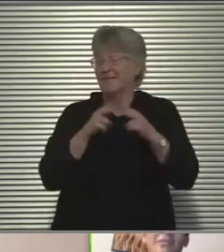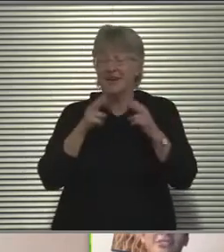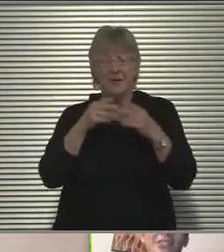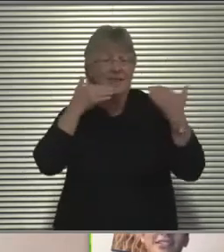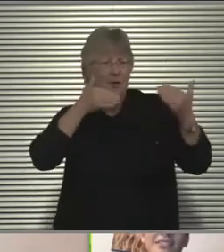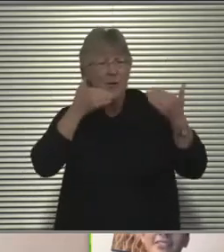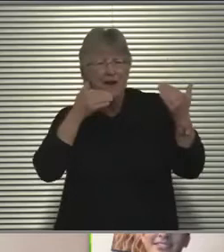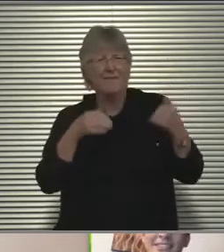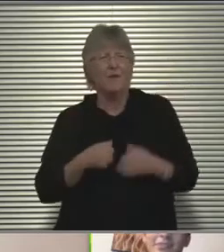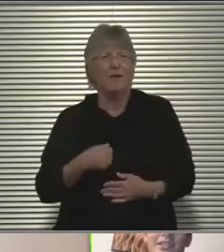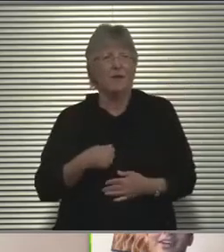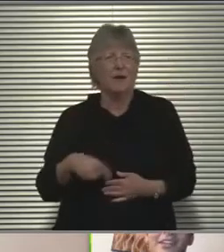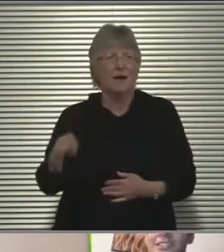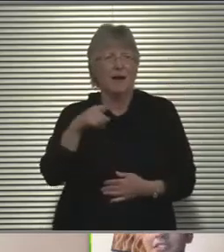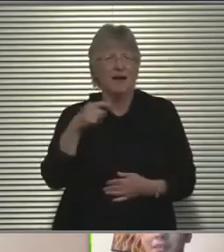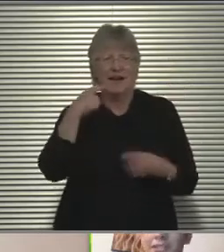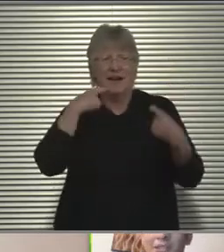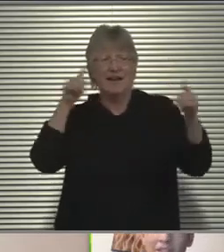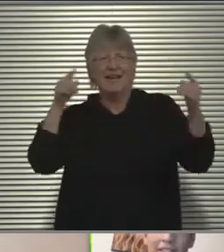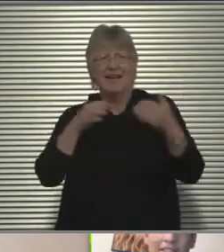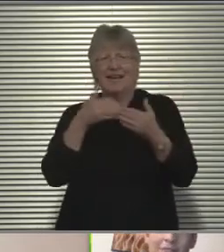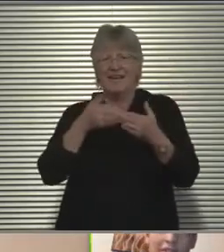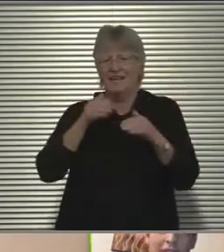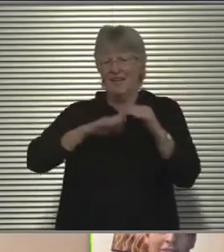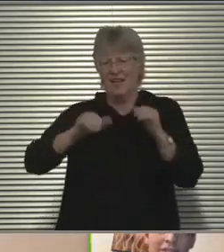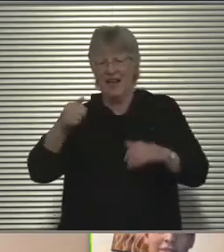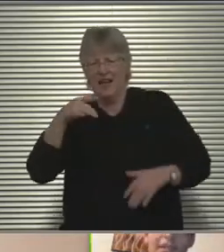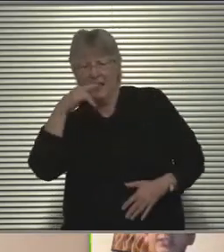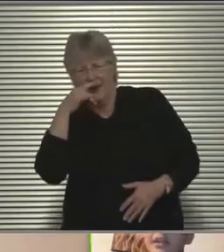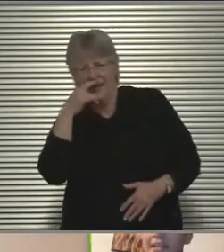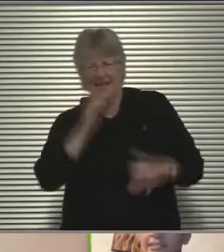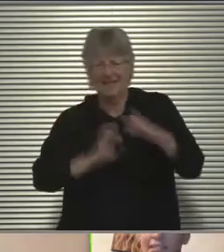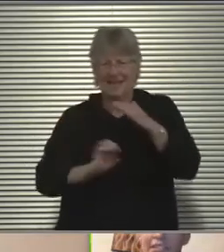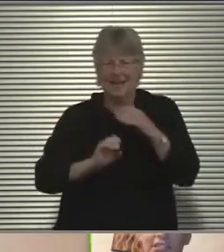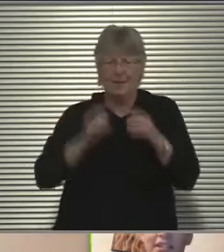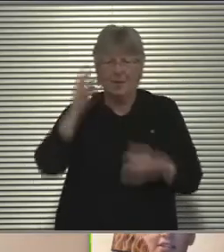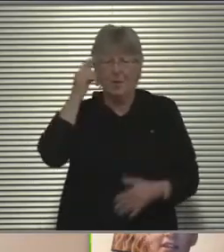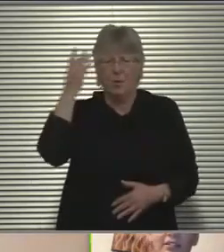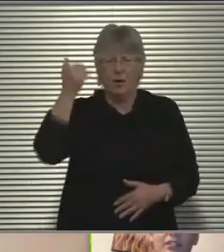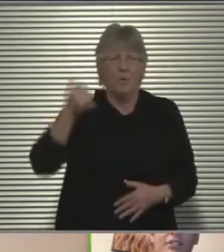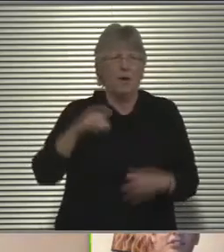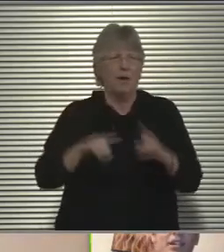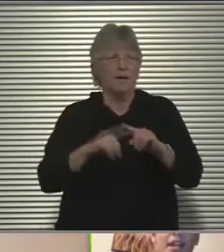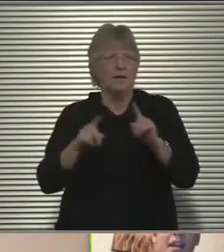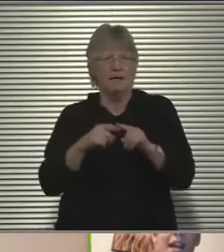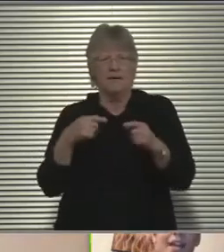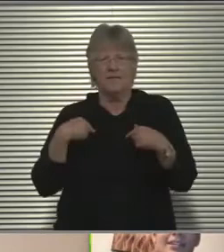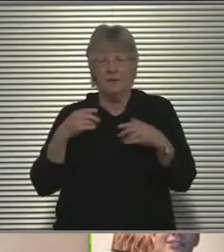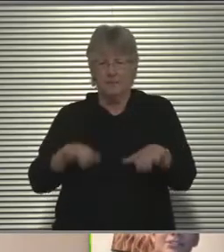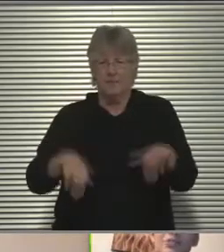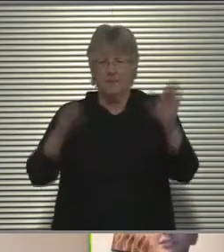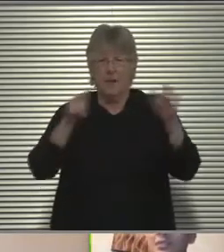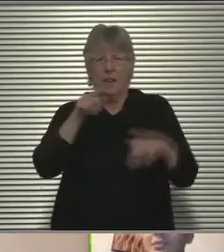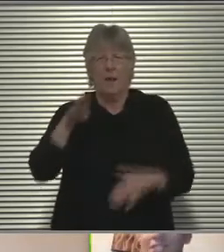I know my journey to success will be a lot easier compared to other kids around the country because of the guidance and teachings that I have had in Long Beach.